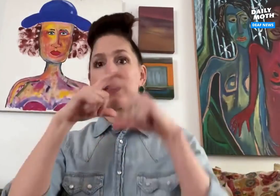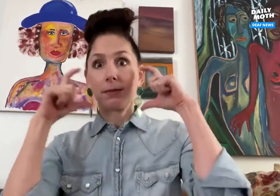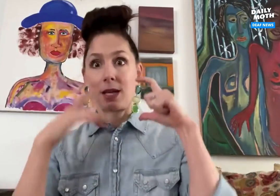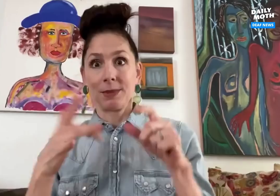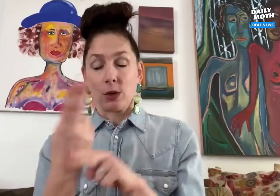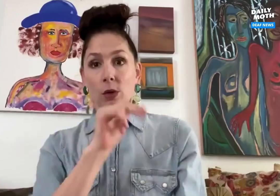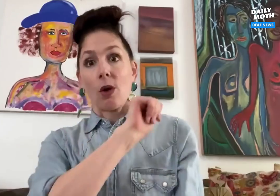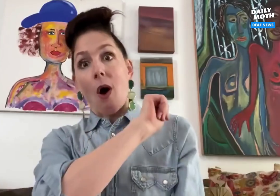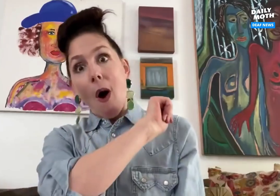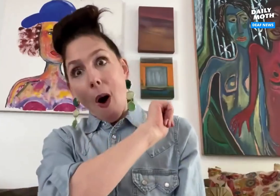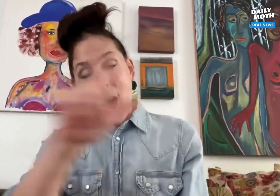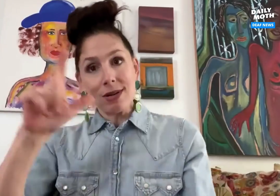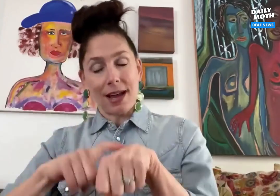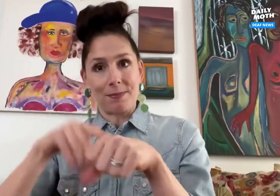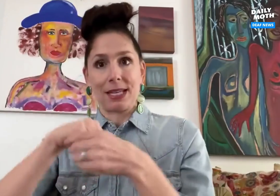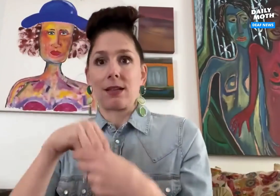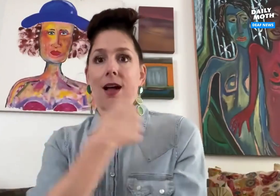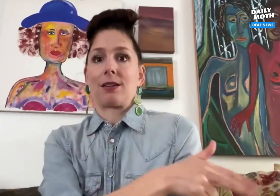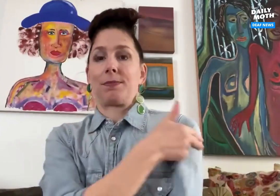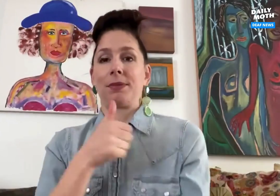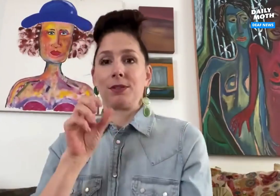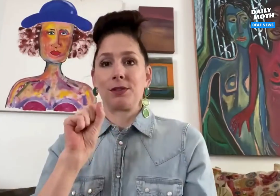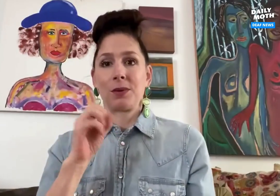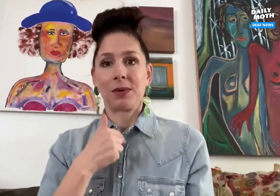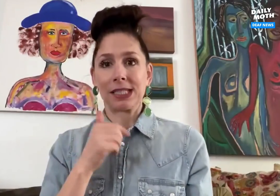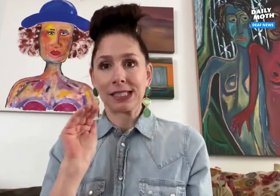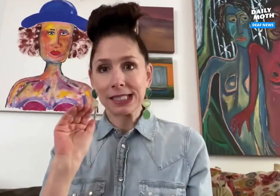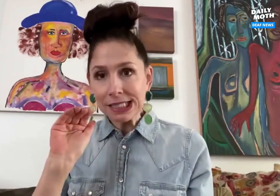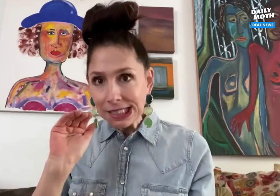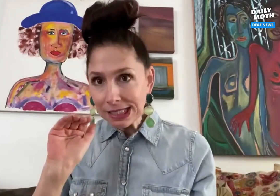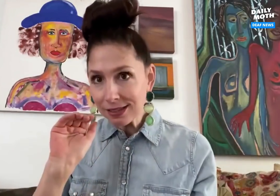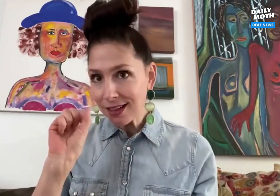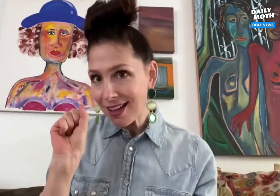Facemasks are used all the time in hospitals so I asked